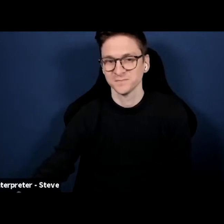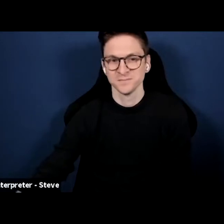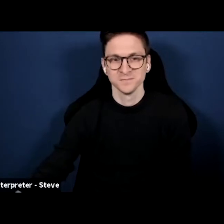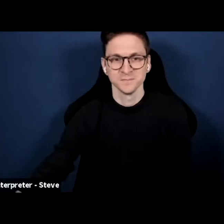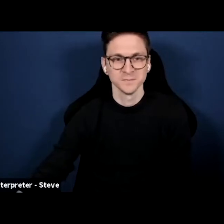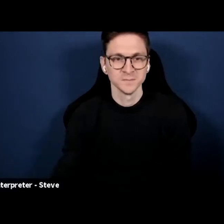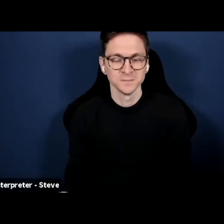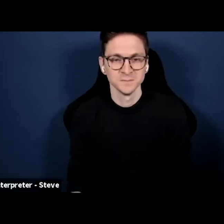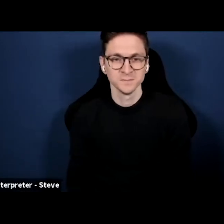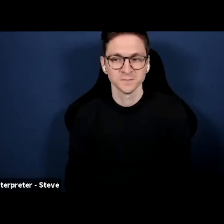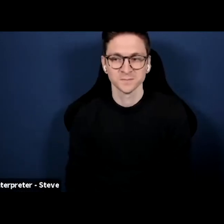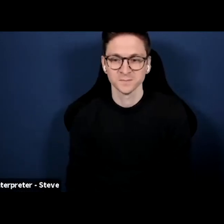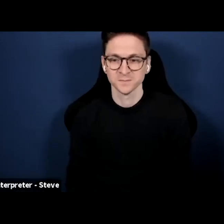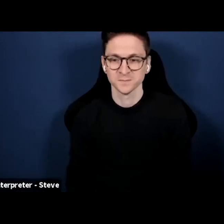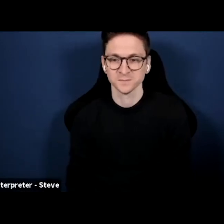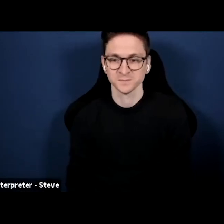alright